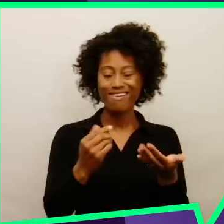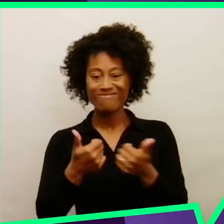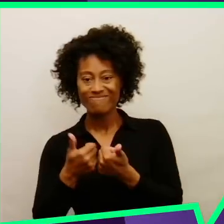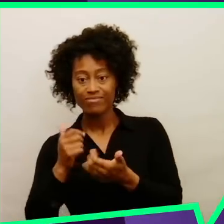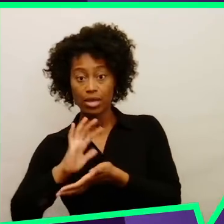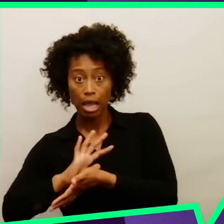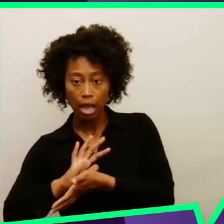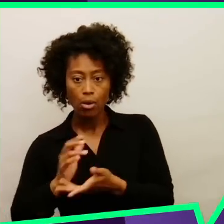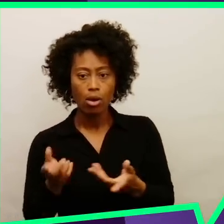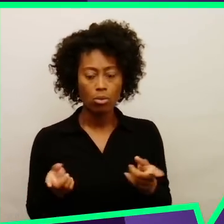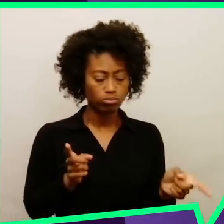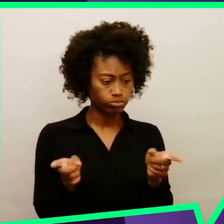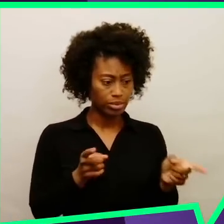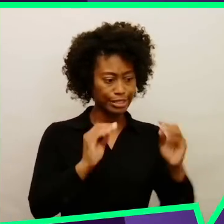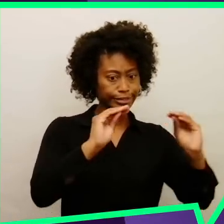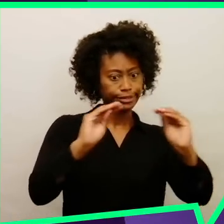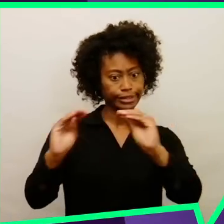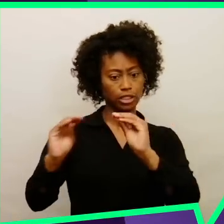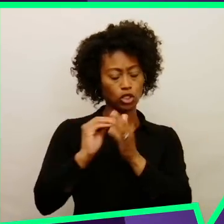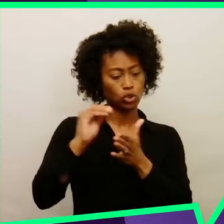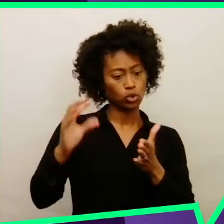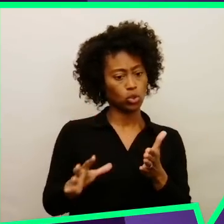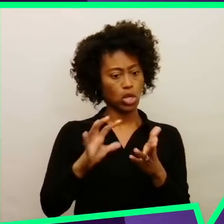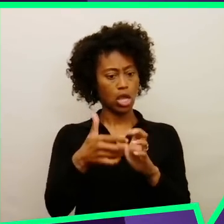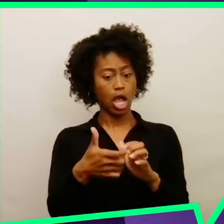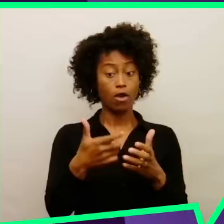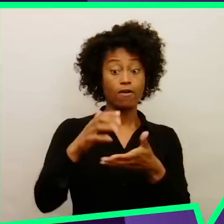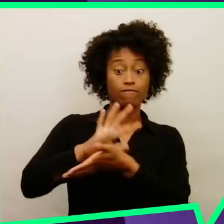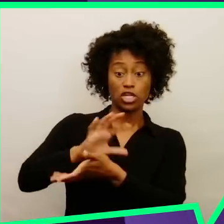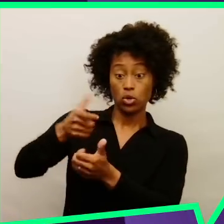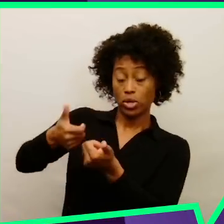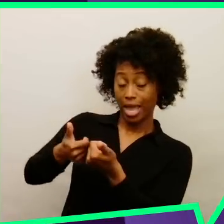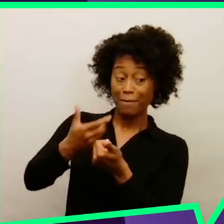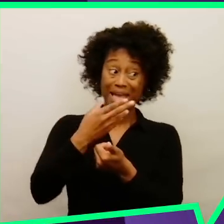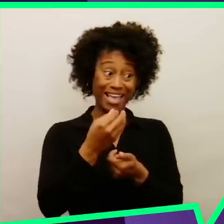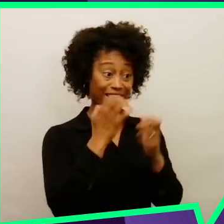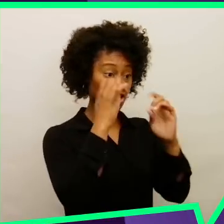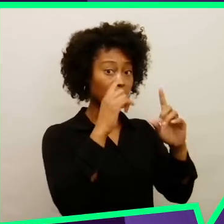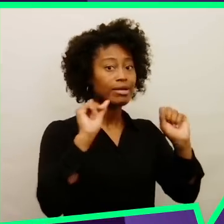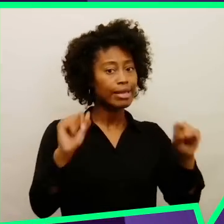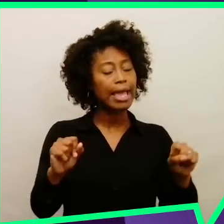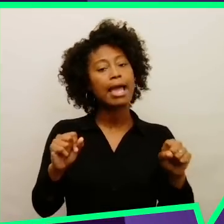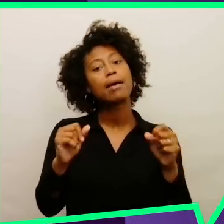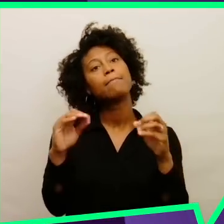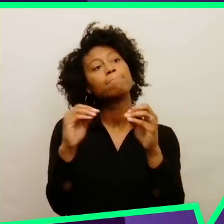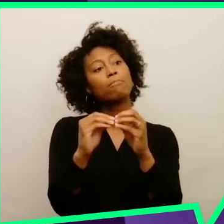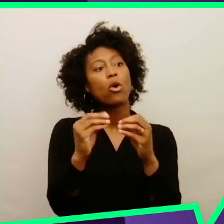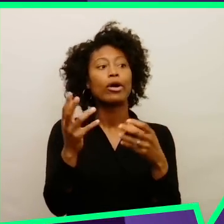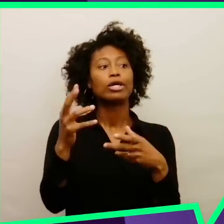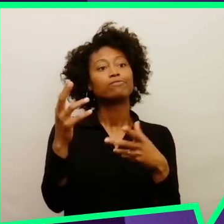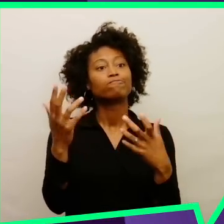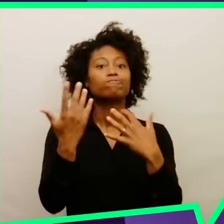around the country how video games and education could be all in one. I love it.